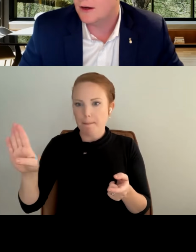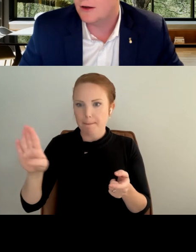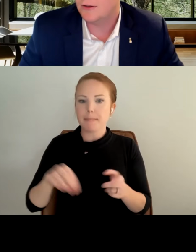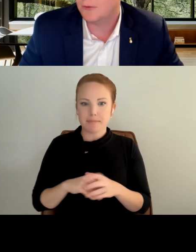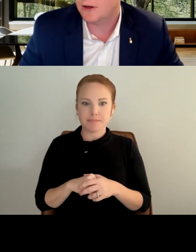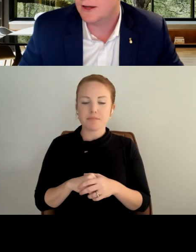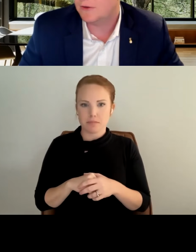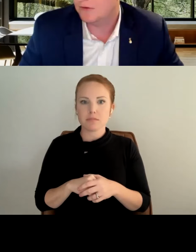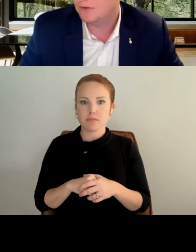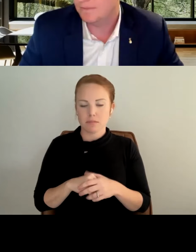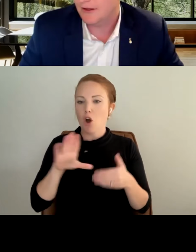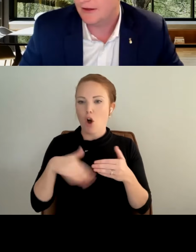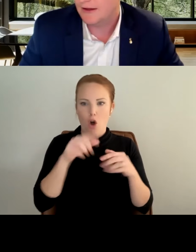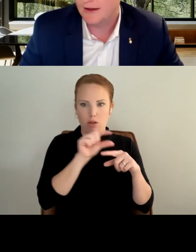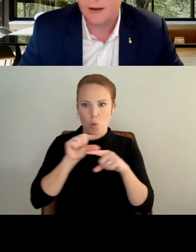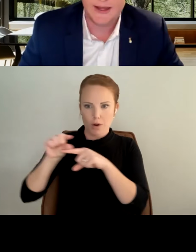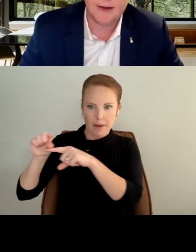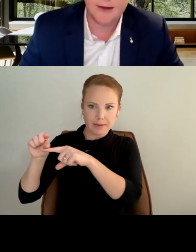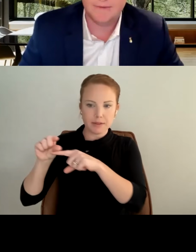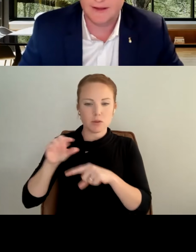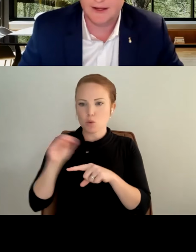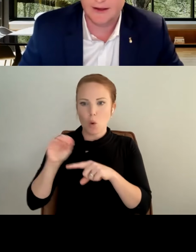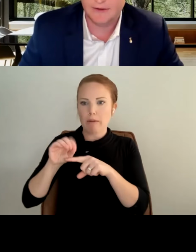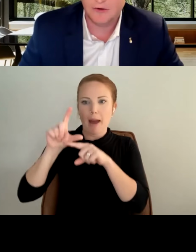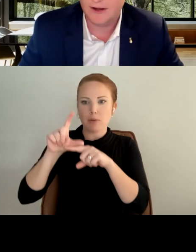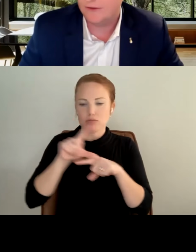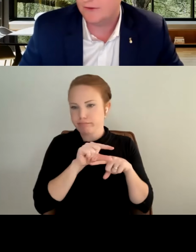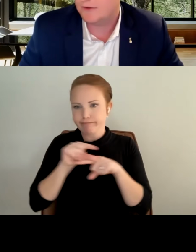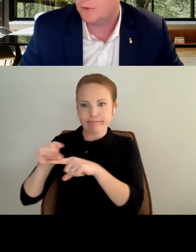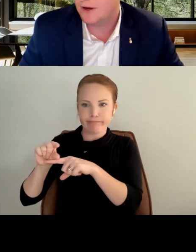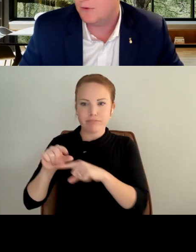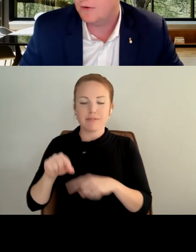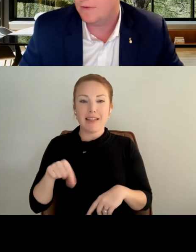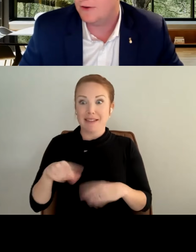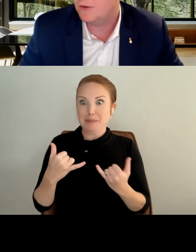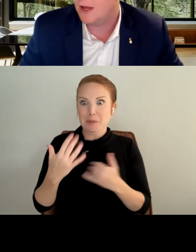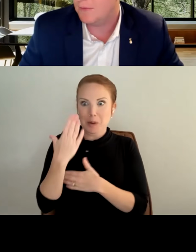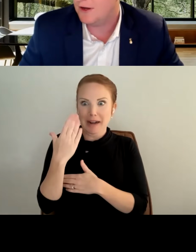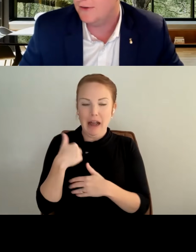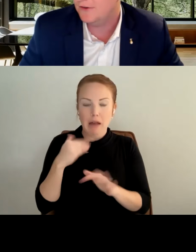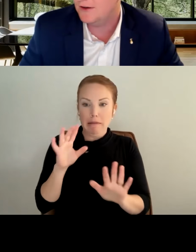all lowercase. I had a bit of a crisis this morning wondering if I should have camel cased